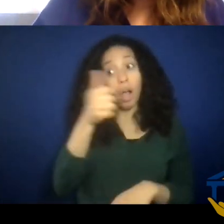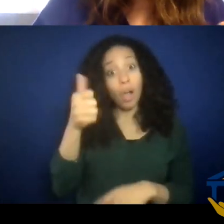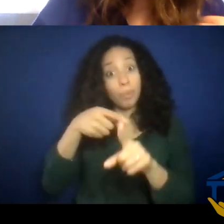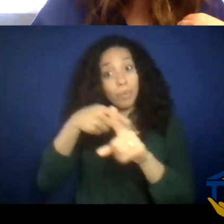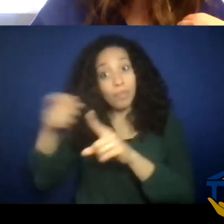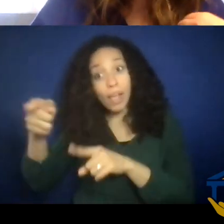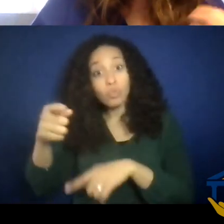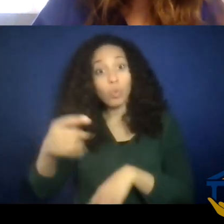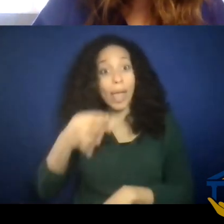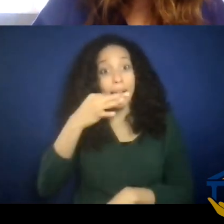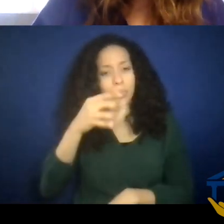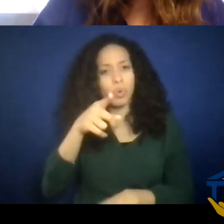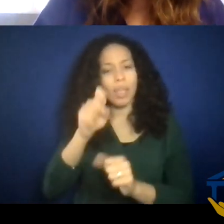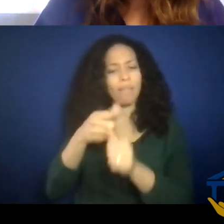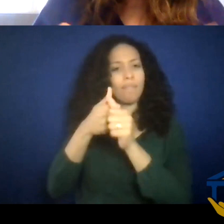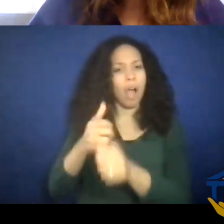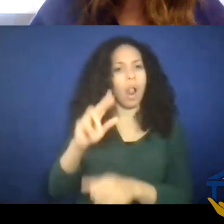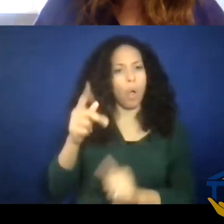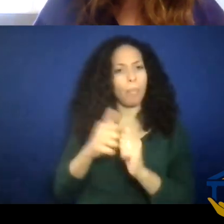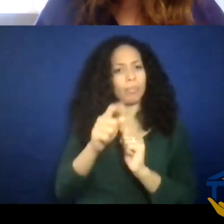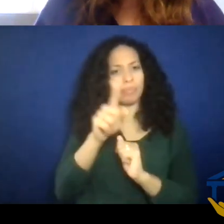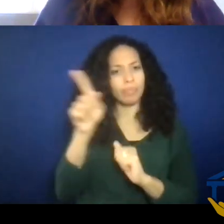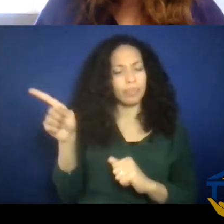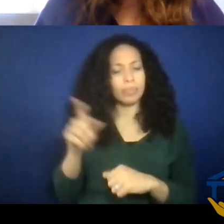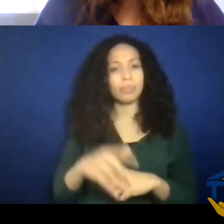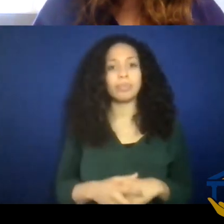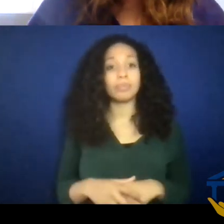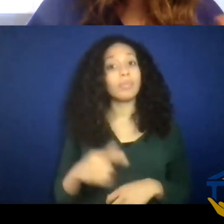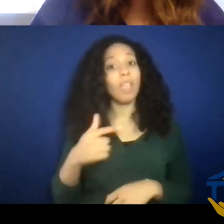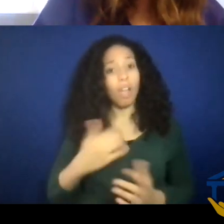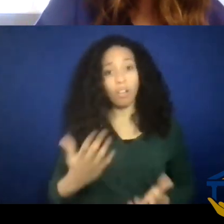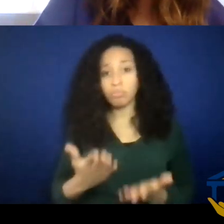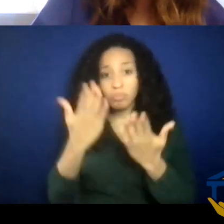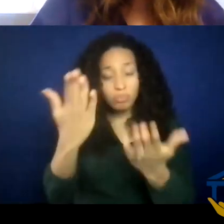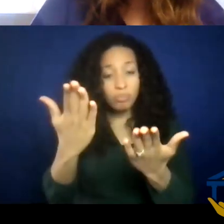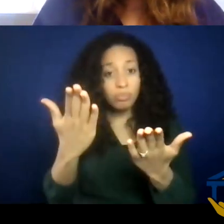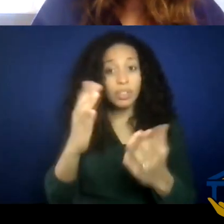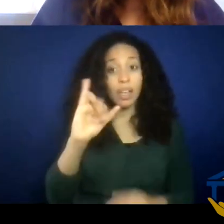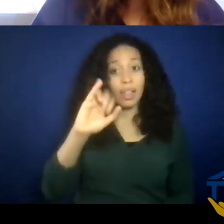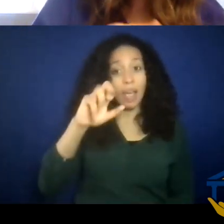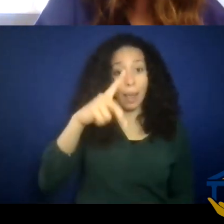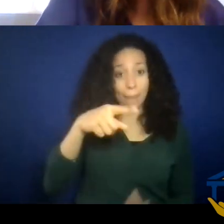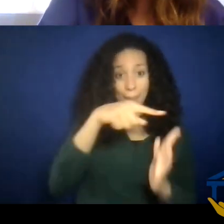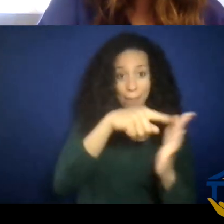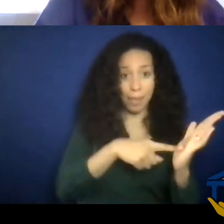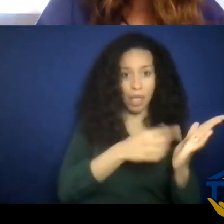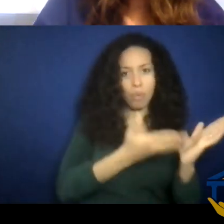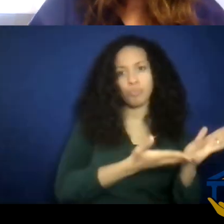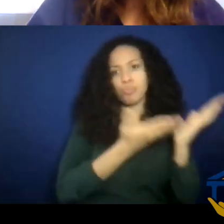Very often, I advise parents to take that IEP to the audiologist, to your doctor,